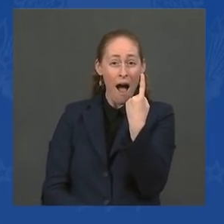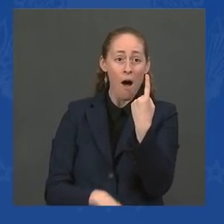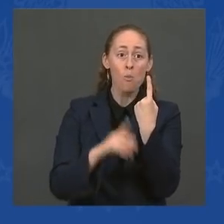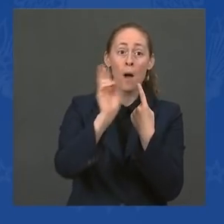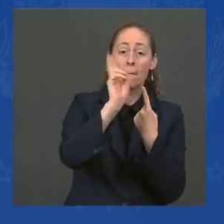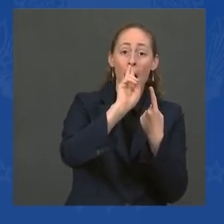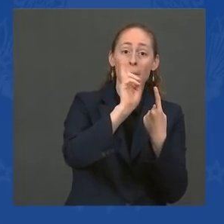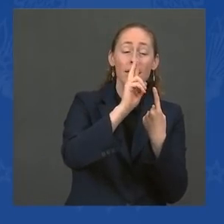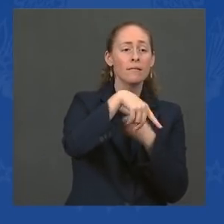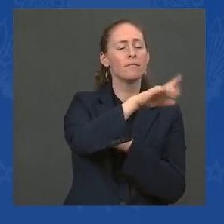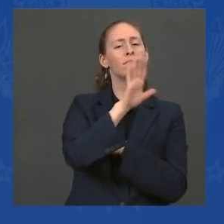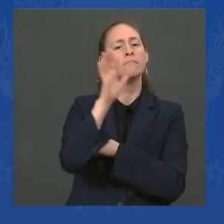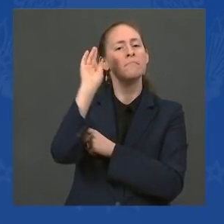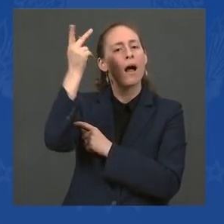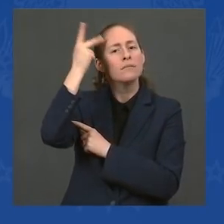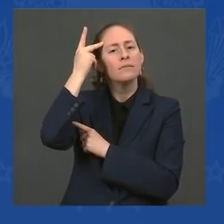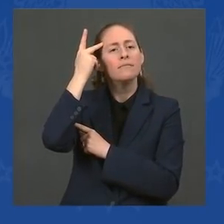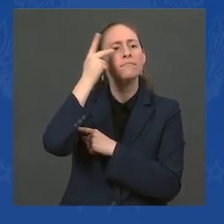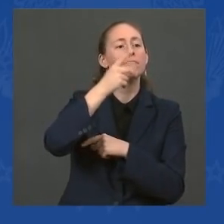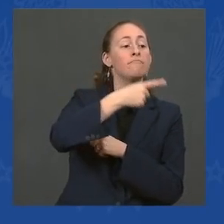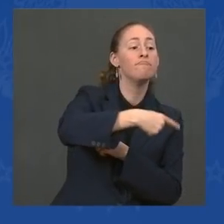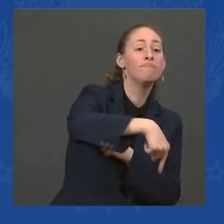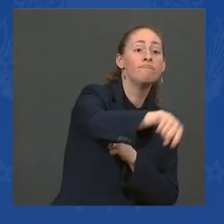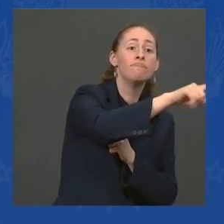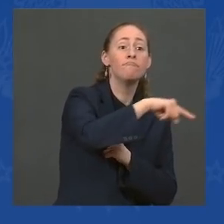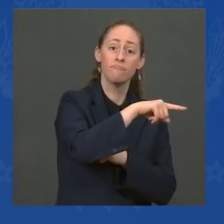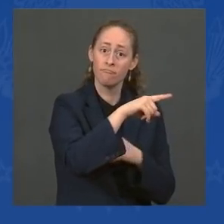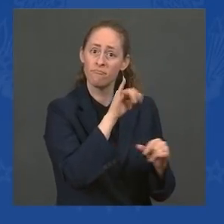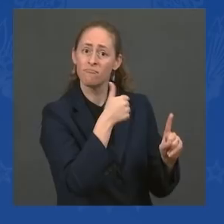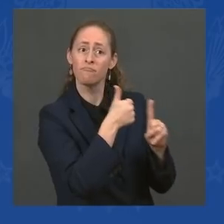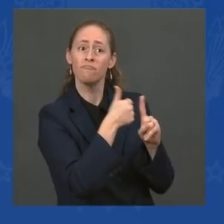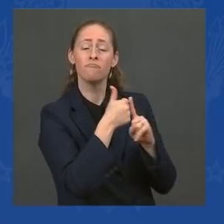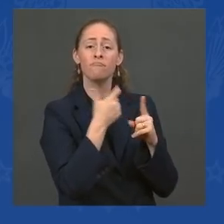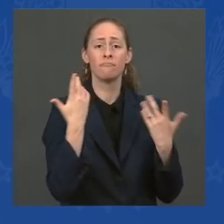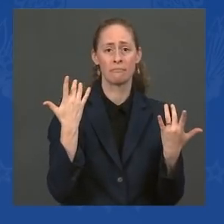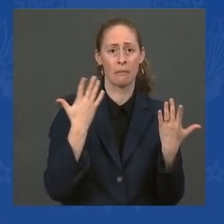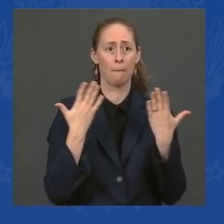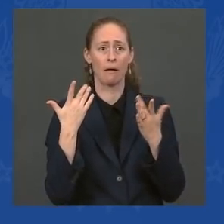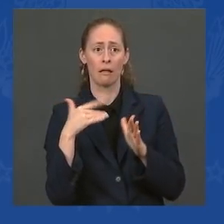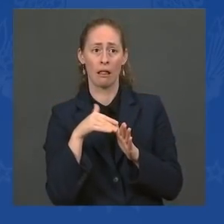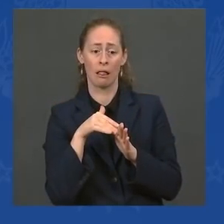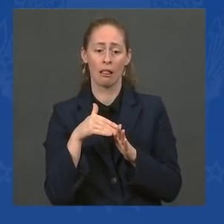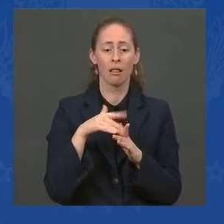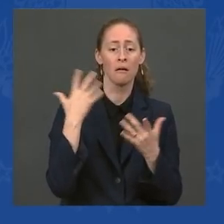our Republican friends are teetering on the brink here. They're threatening to boot that all away.